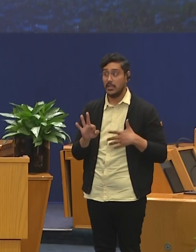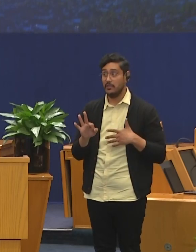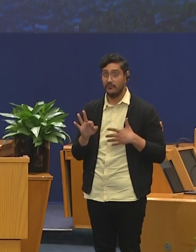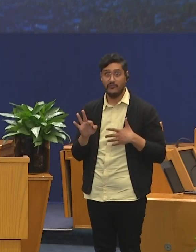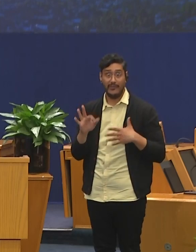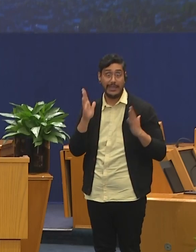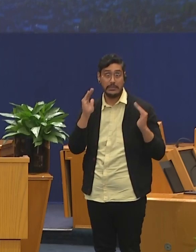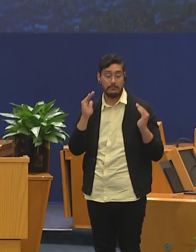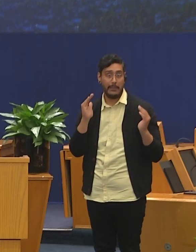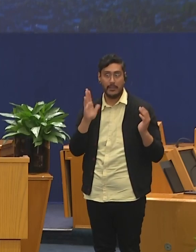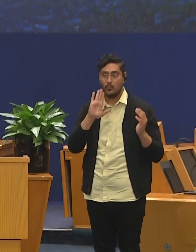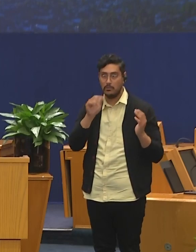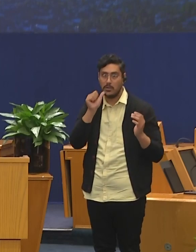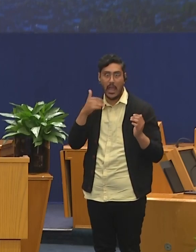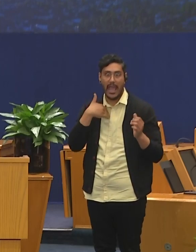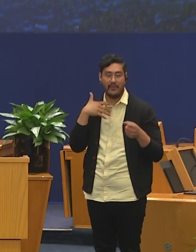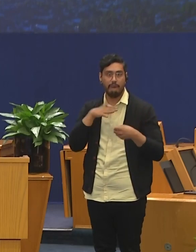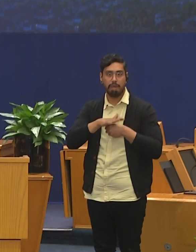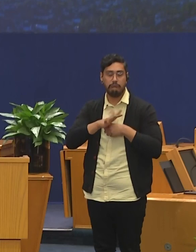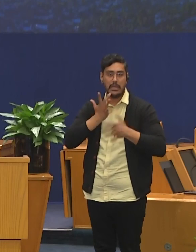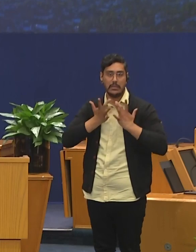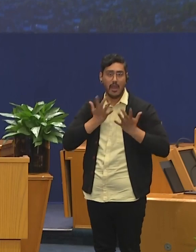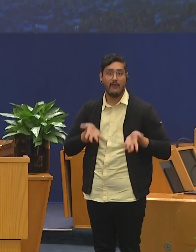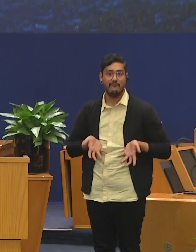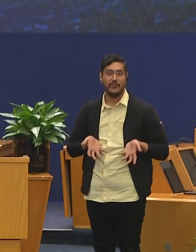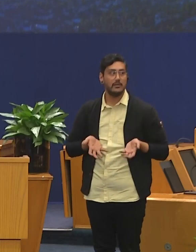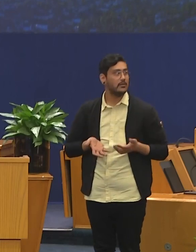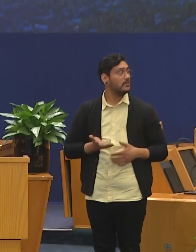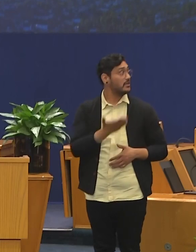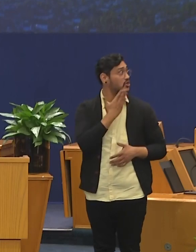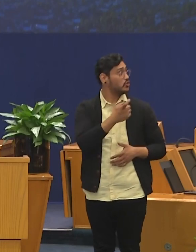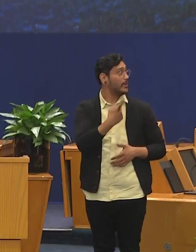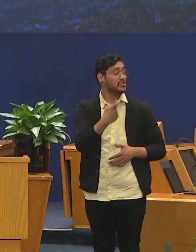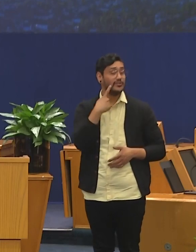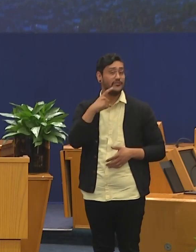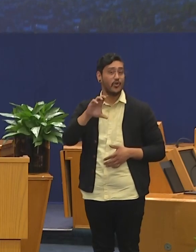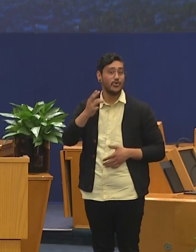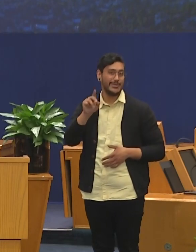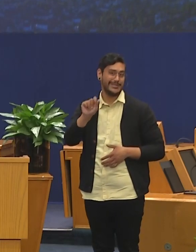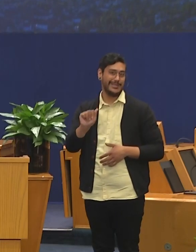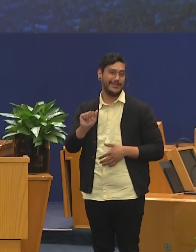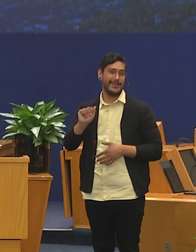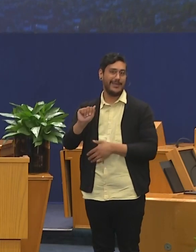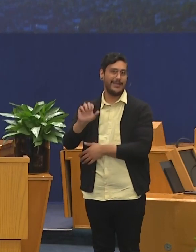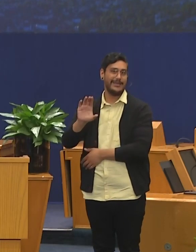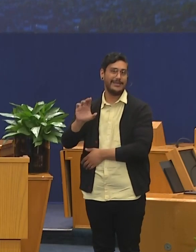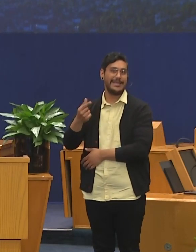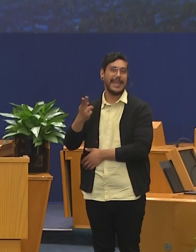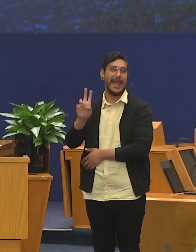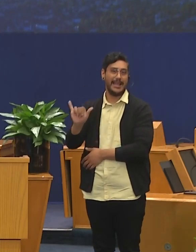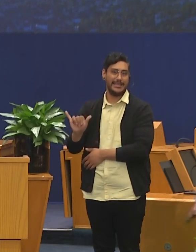AND IF YOU ARE EXPECTING A SHORTAGE OF VENTILATORS?